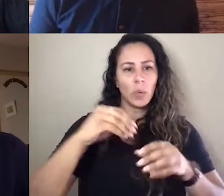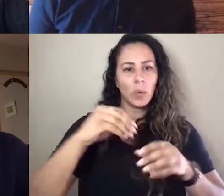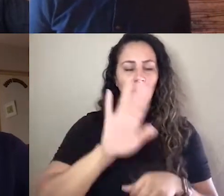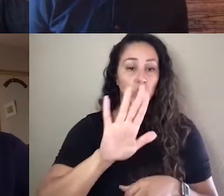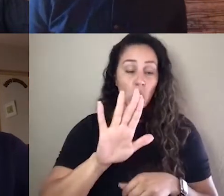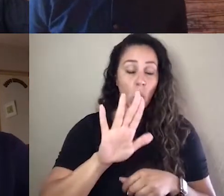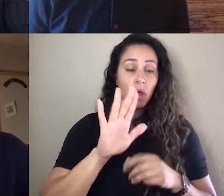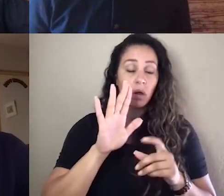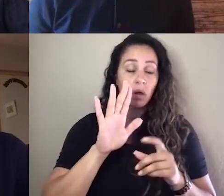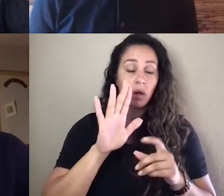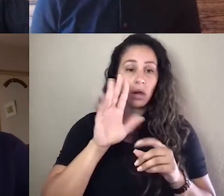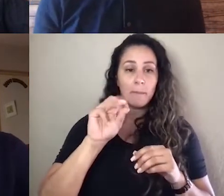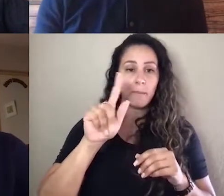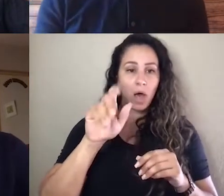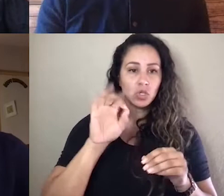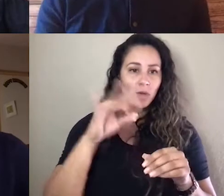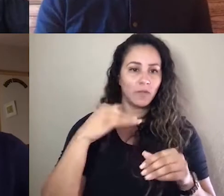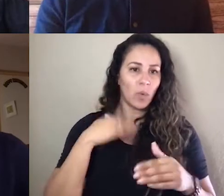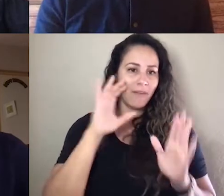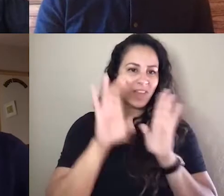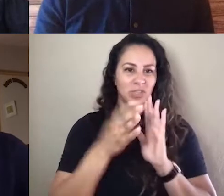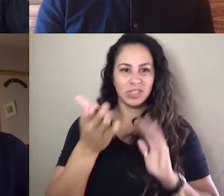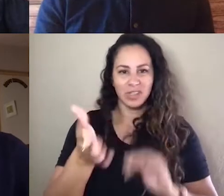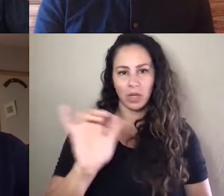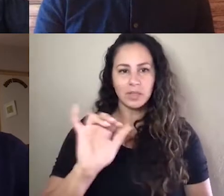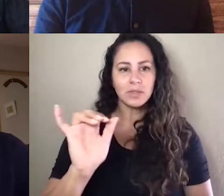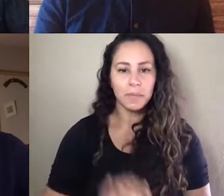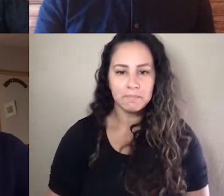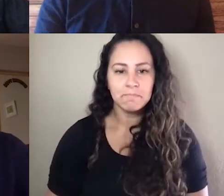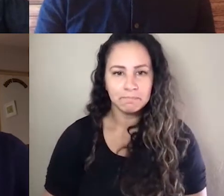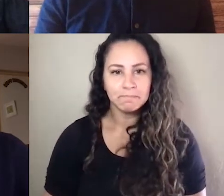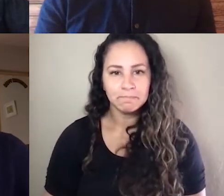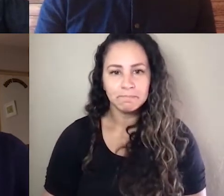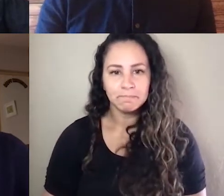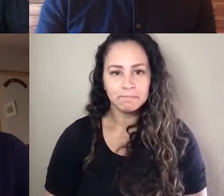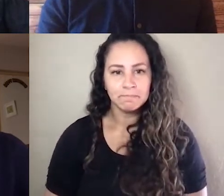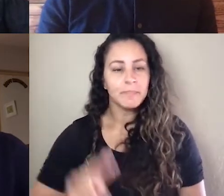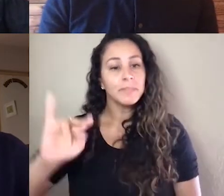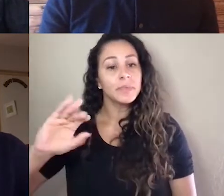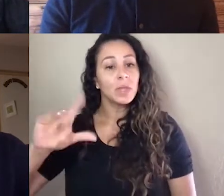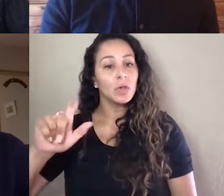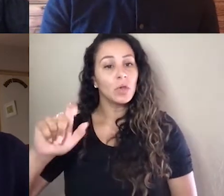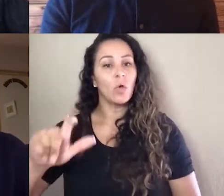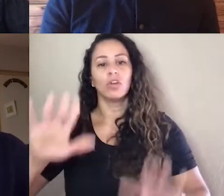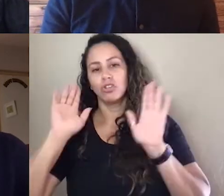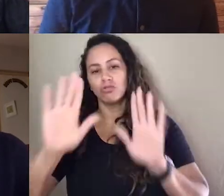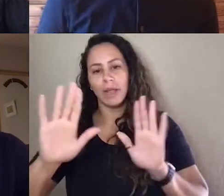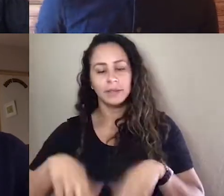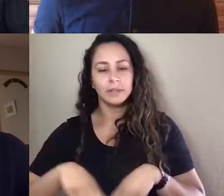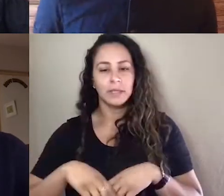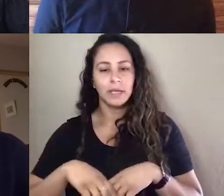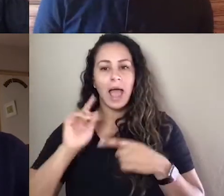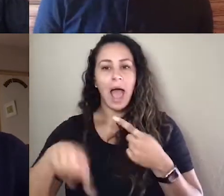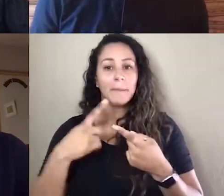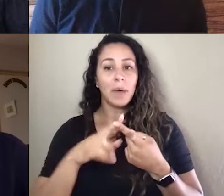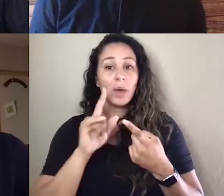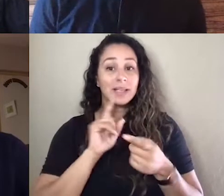MODULE IN FIELDS AS WELL. GREAT. HOW ABOUT IS IT POSSIBLE TO EDIT THE STYLE OF EVERY